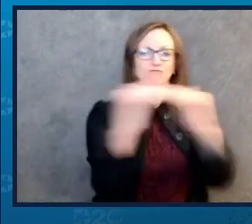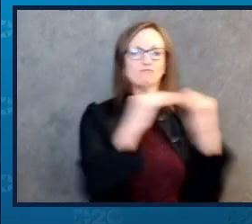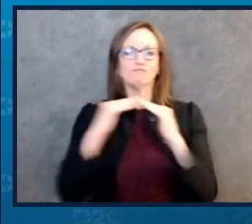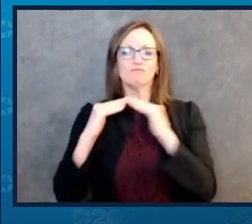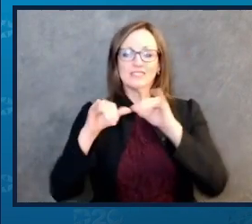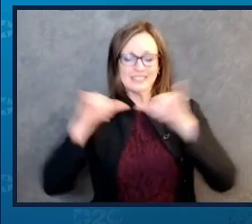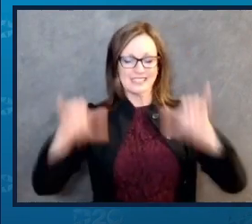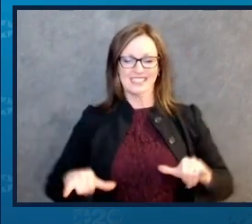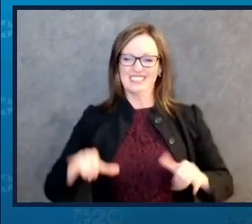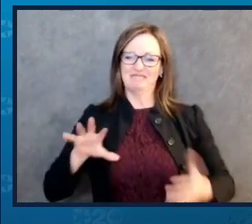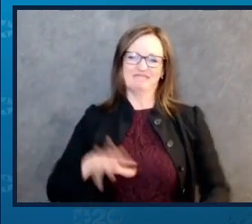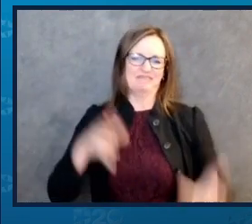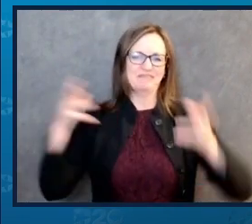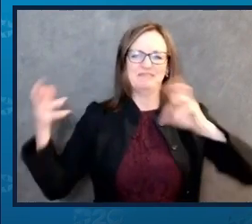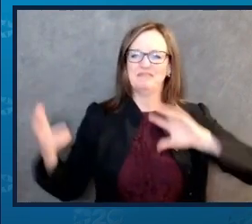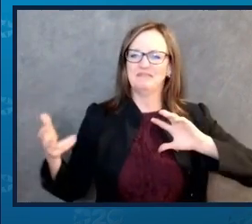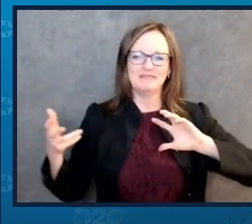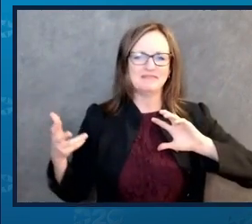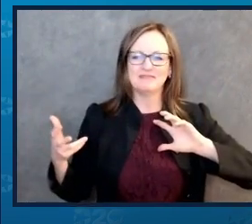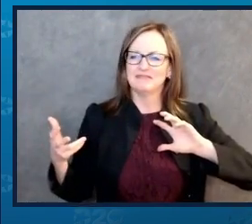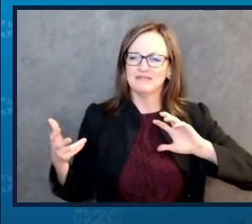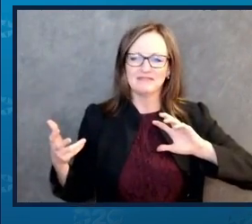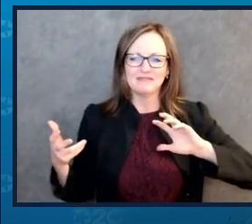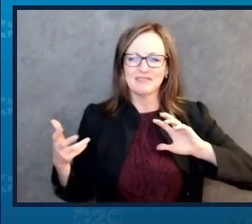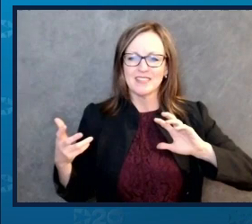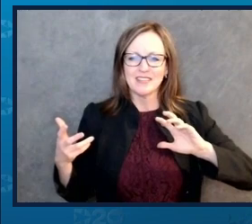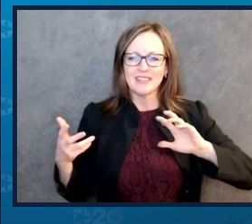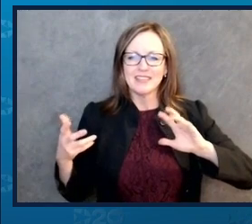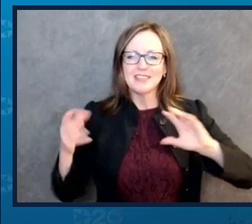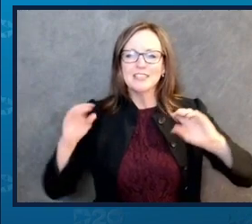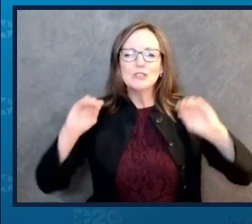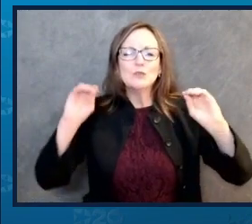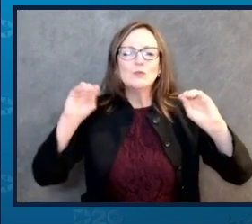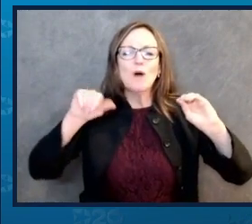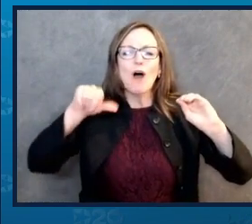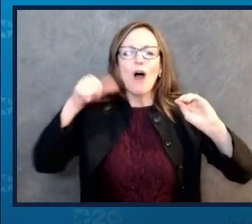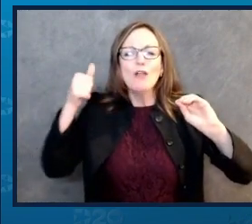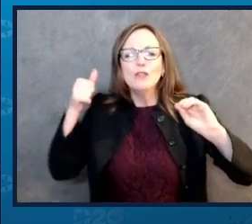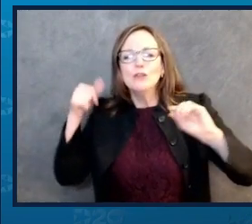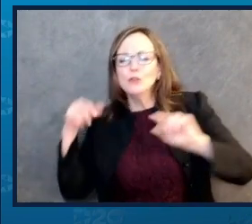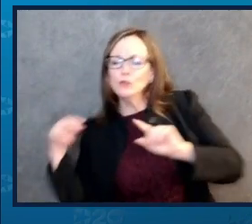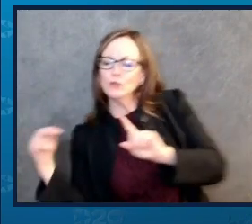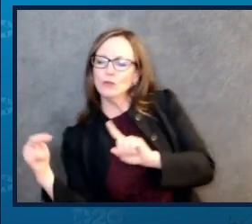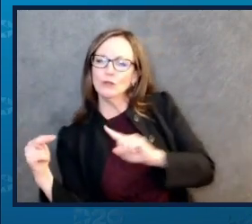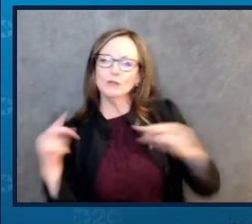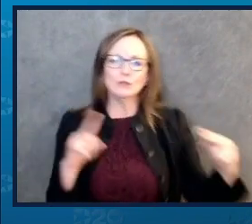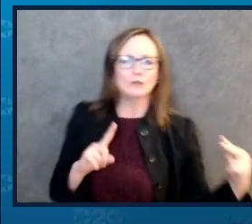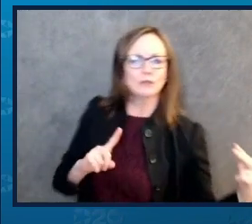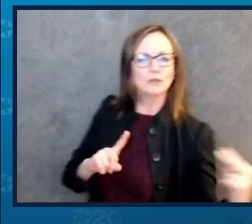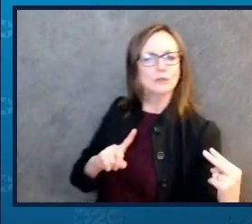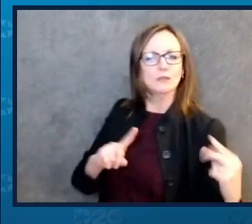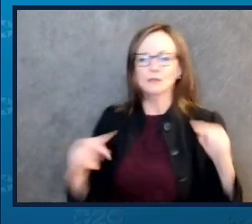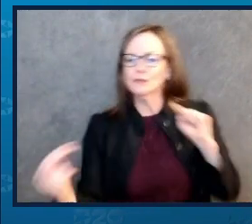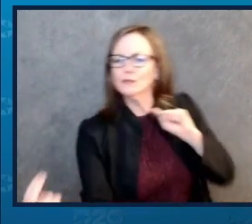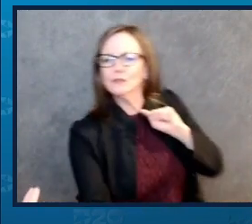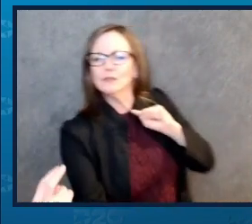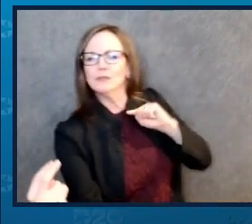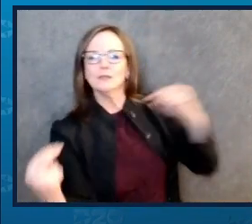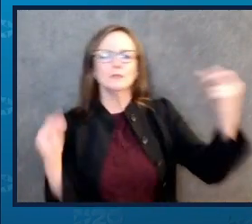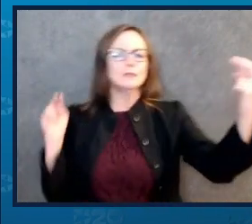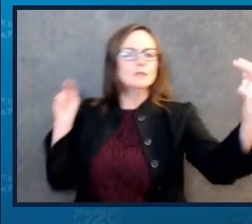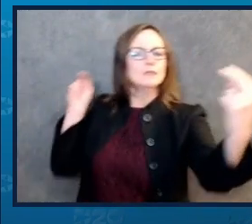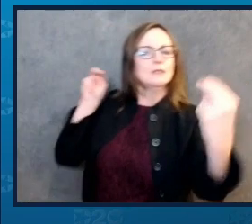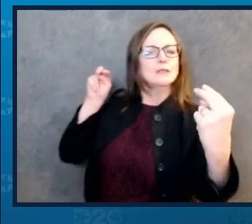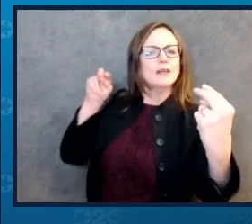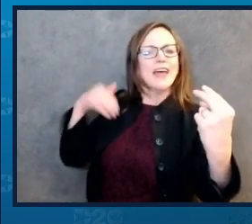YET, IT KNOWS EXACTLY HOW WE SEE